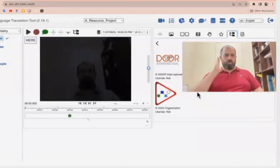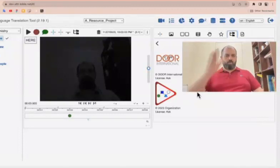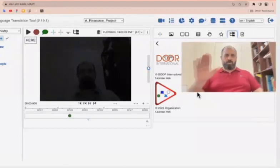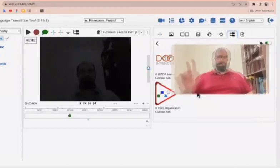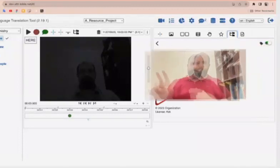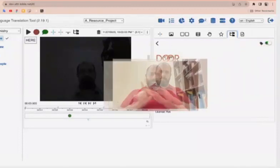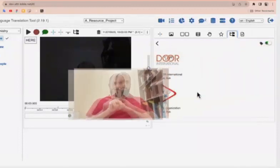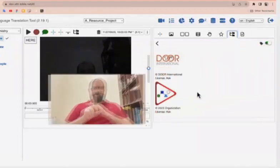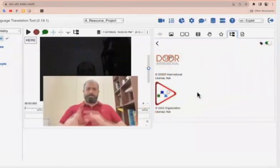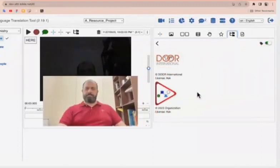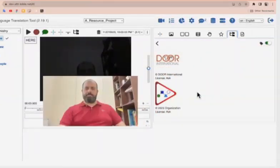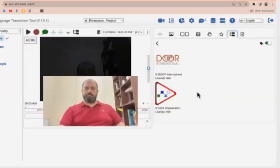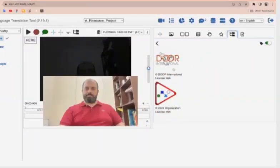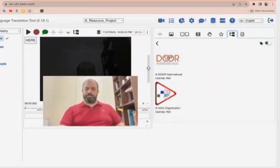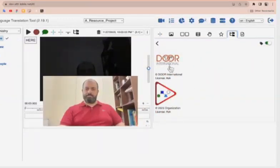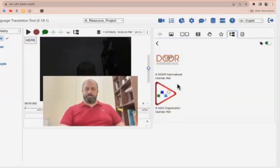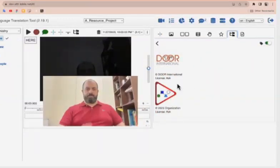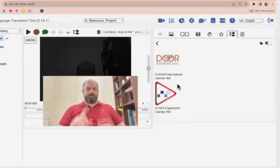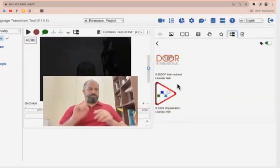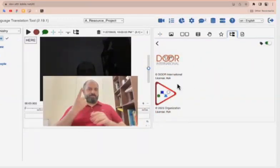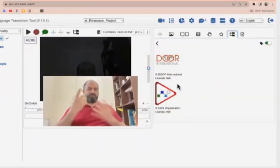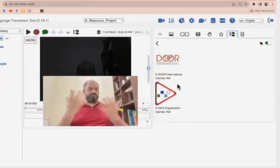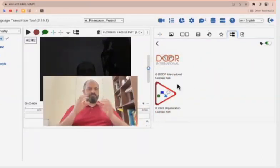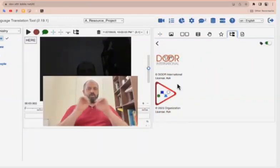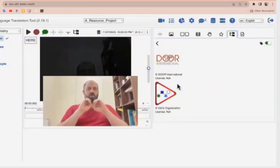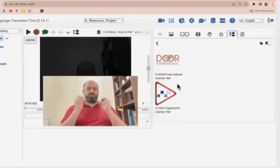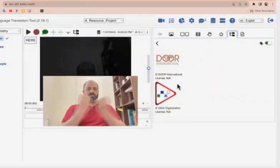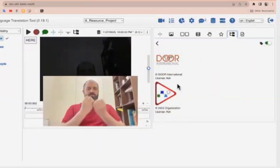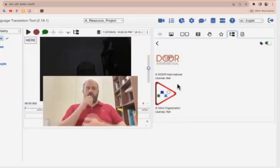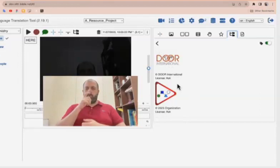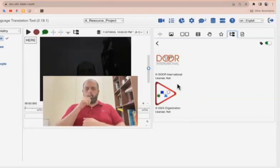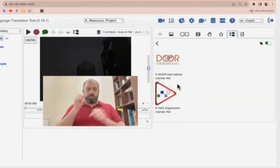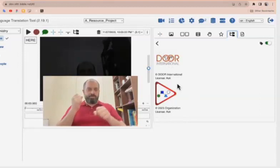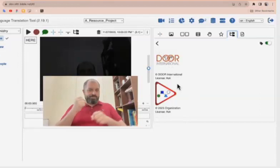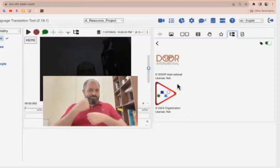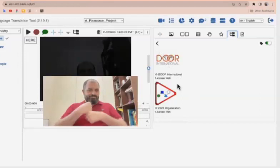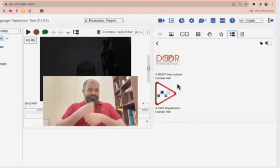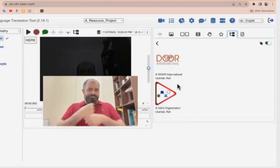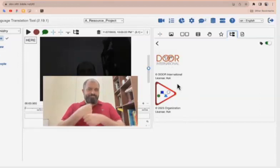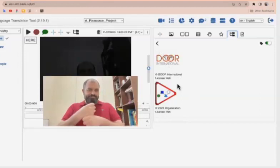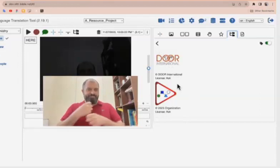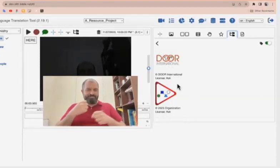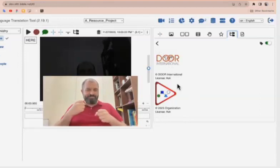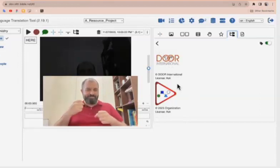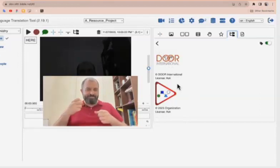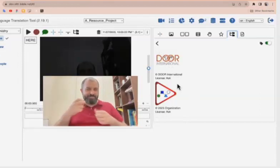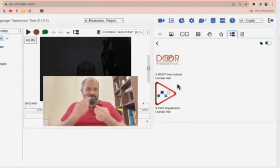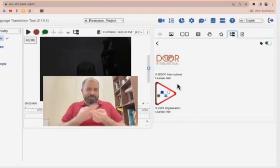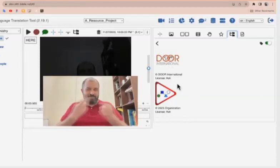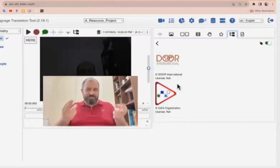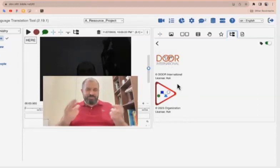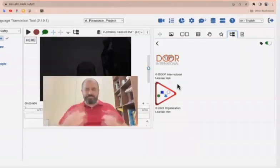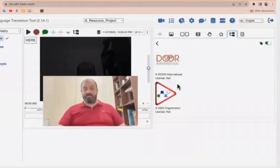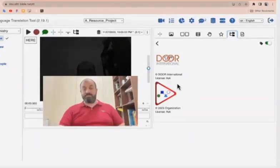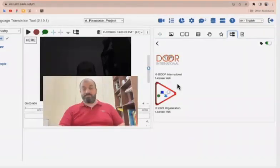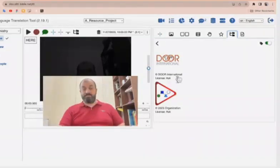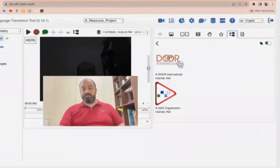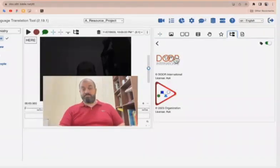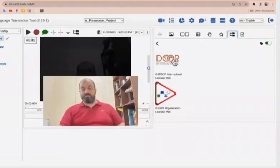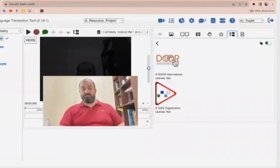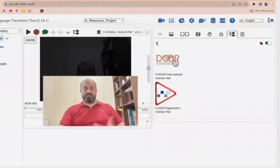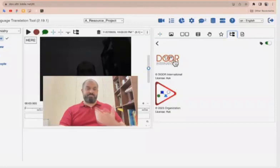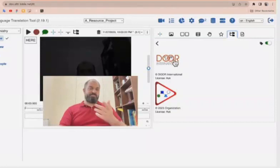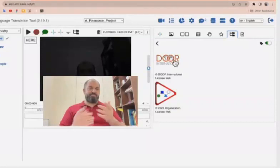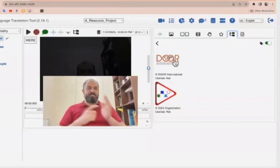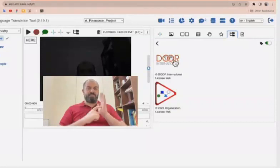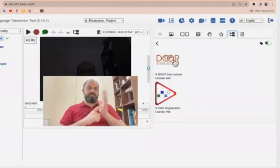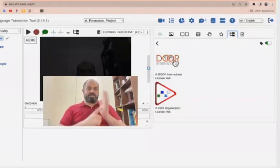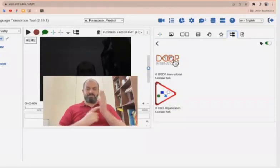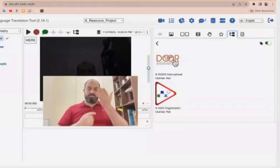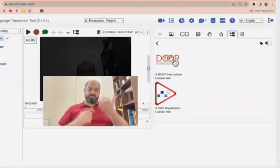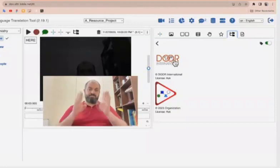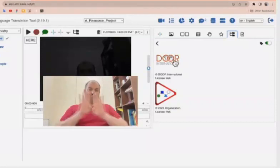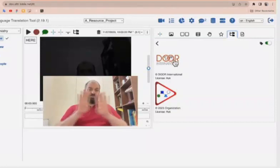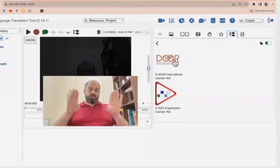This icon here, you can see also. Has underneath it listed the logos of different organizations who are responsible for publishing video resources.